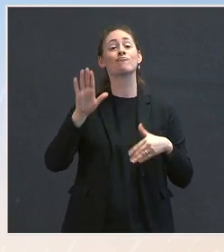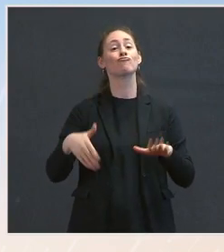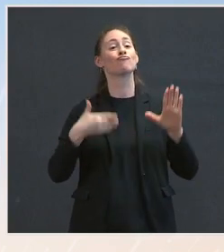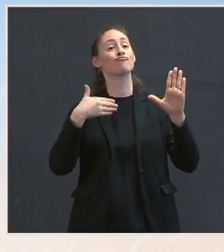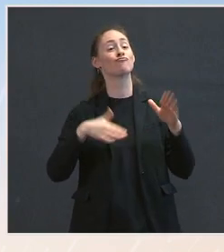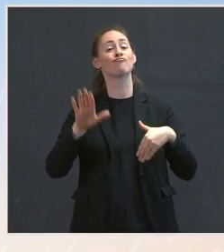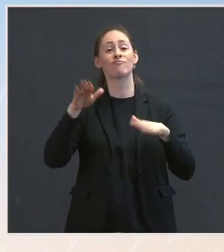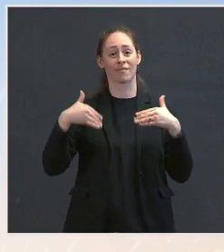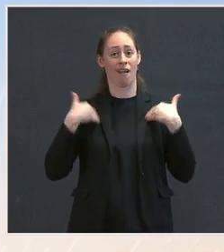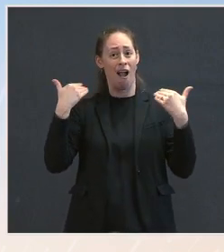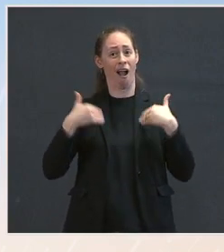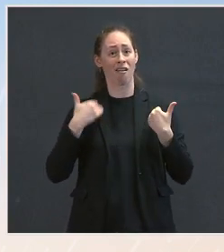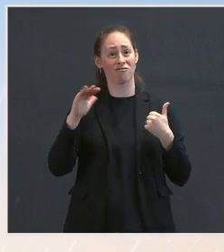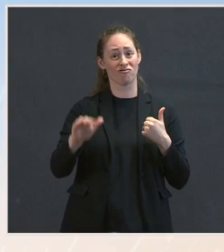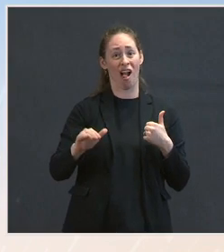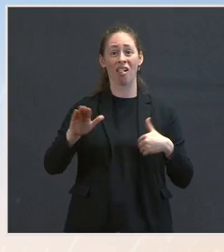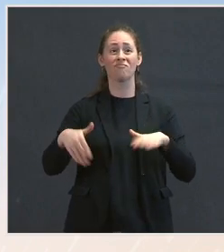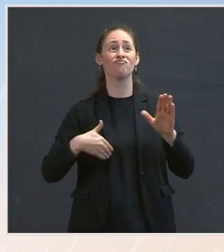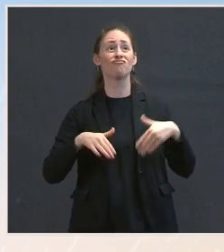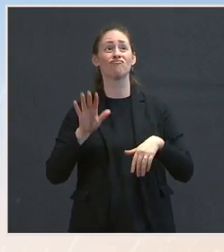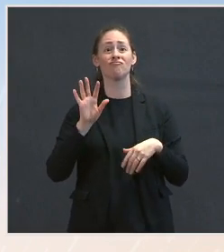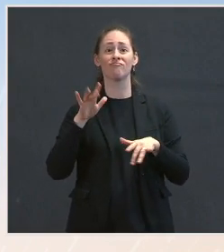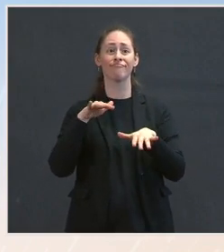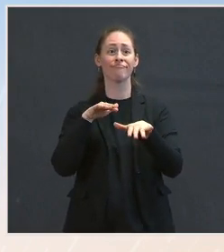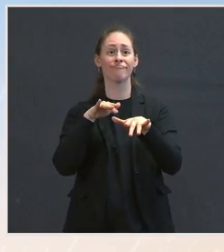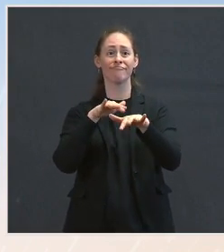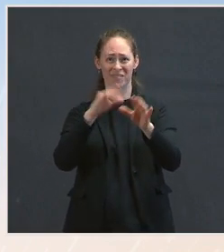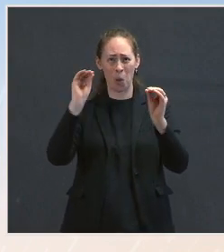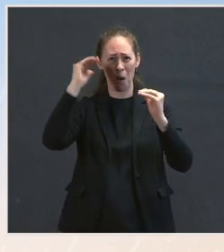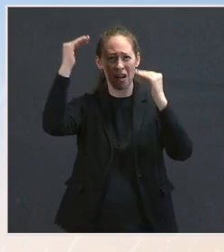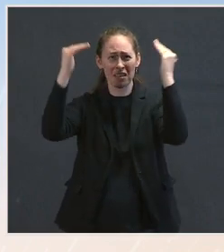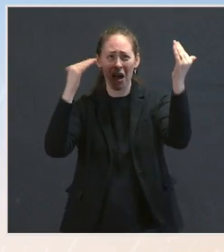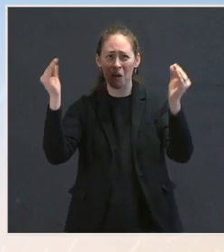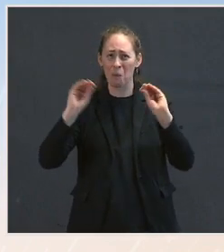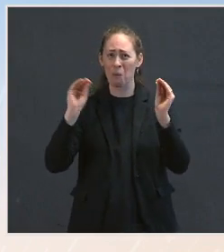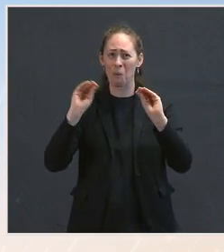we had to open new facilities, is something that we take incredibly seriously.